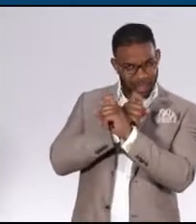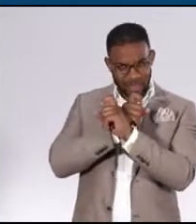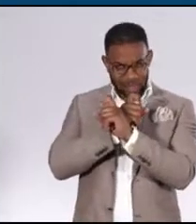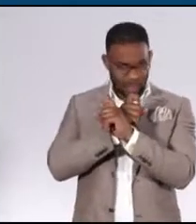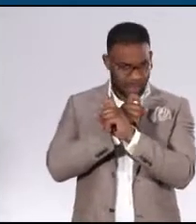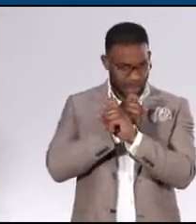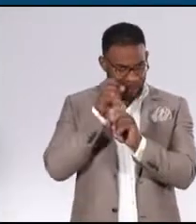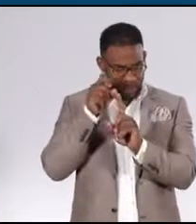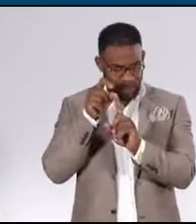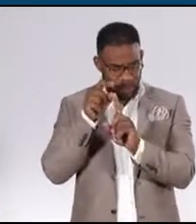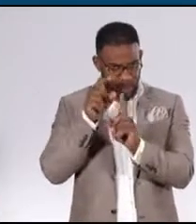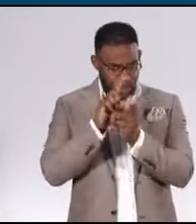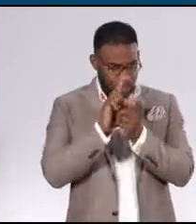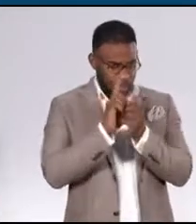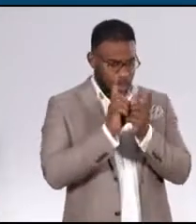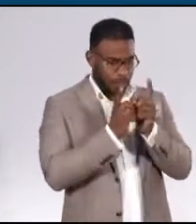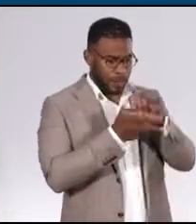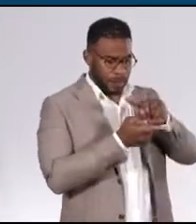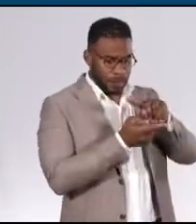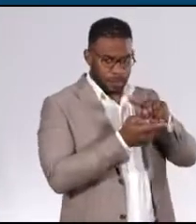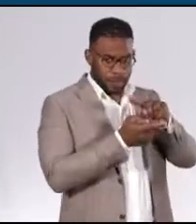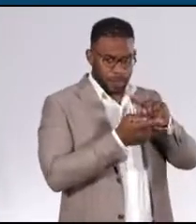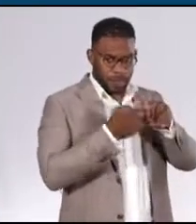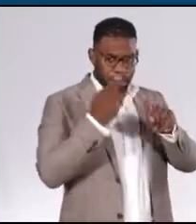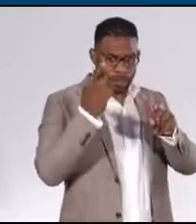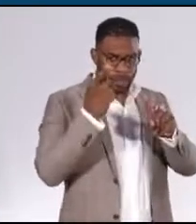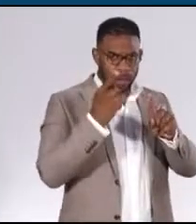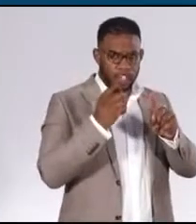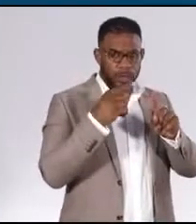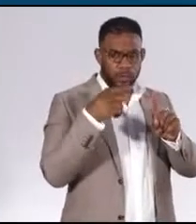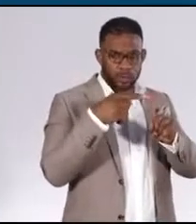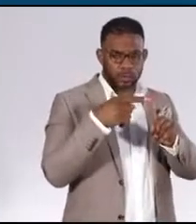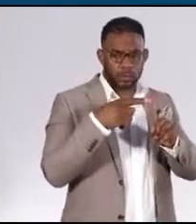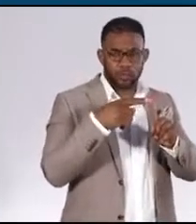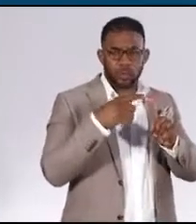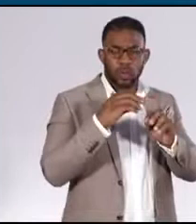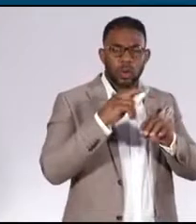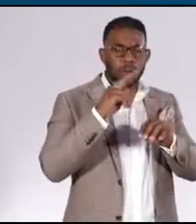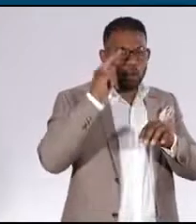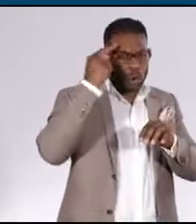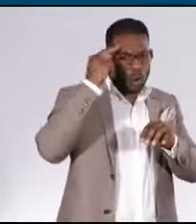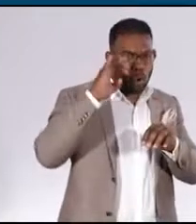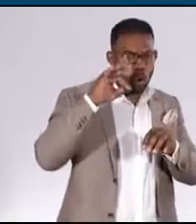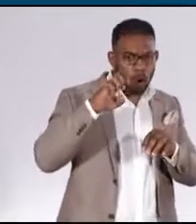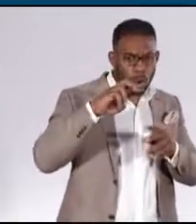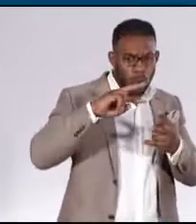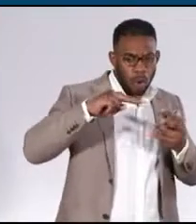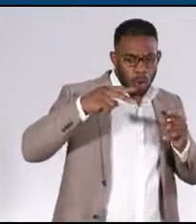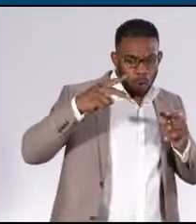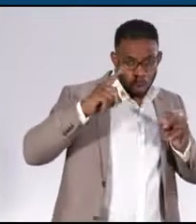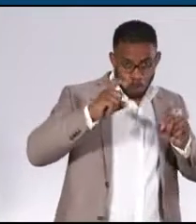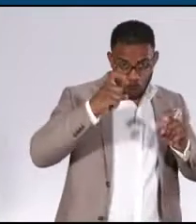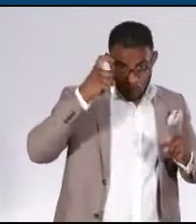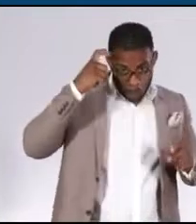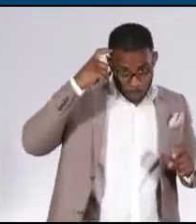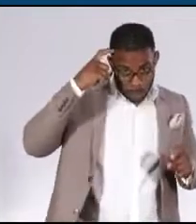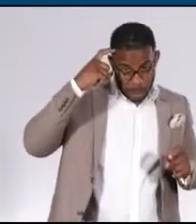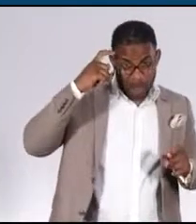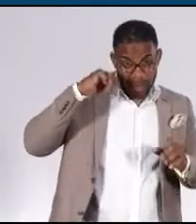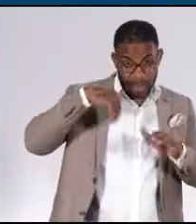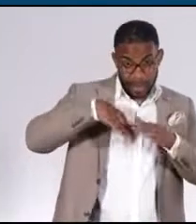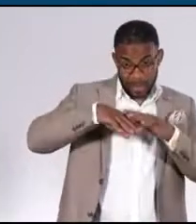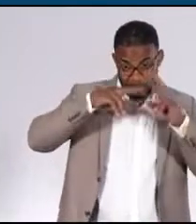and converts that signal transduce, that signal into a neural code that then goes to the brain and the brain that has to decode the signal.